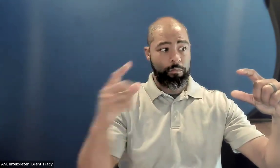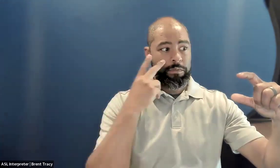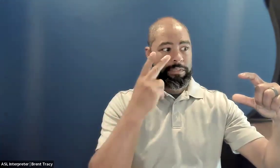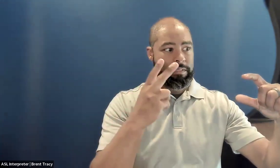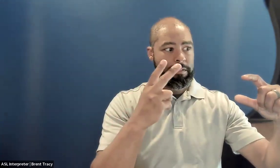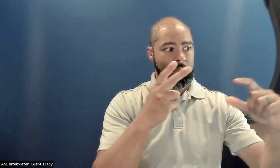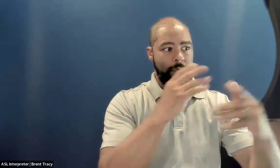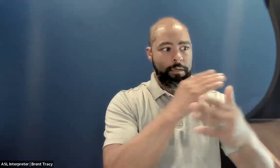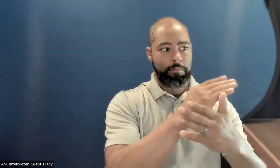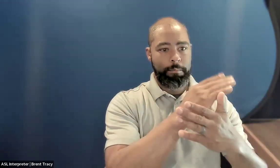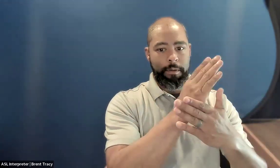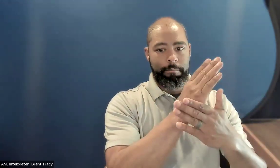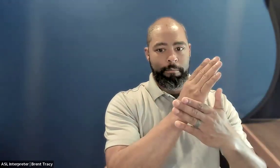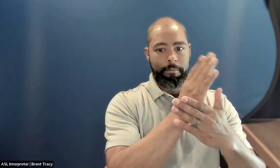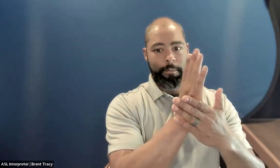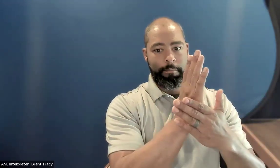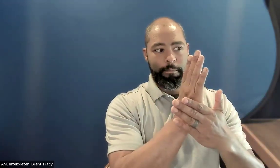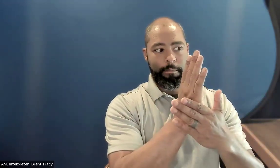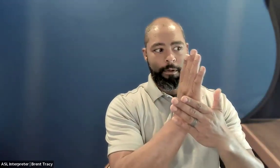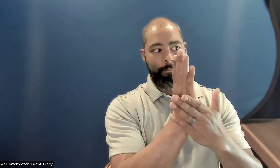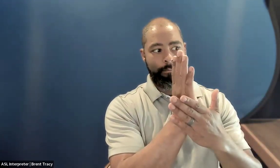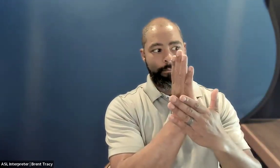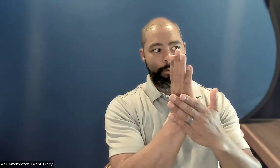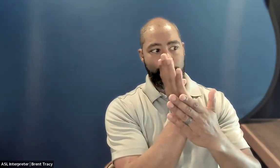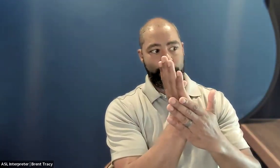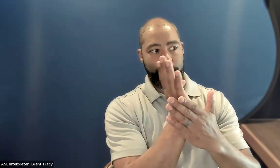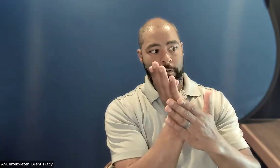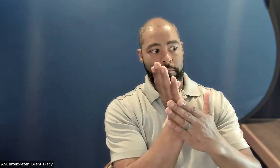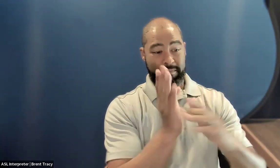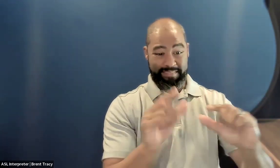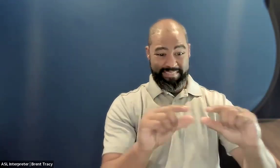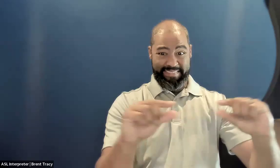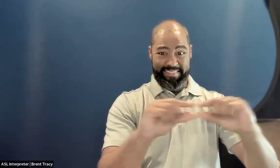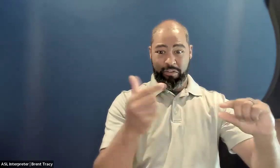Once inputs are complete, users can view project outputs, which